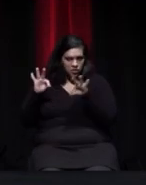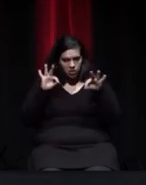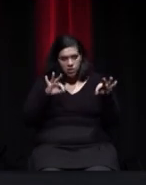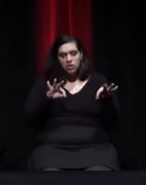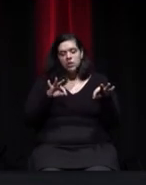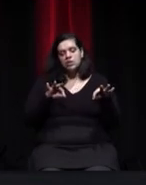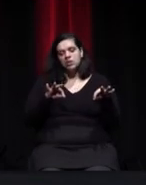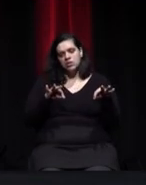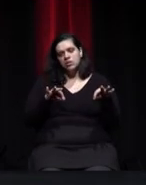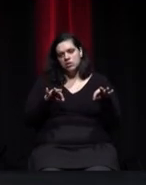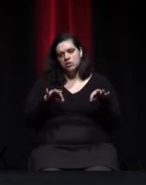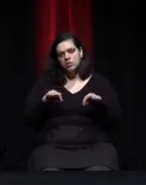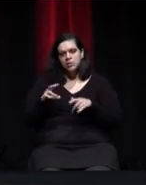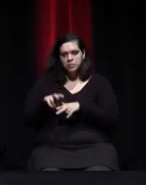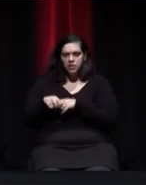on its own substance, political.